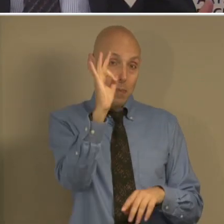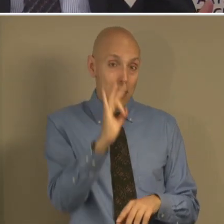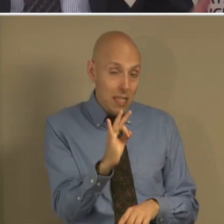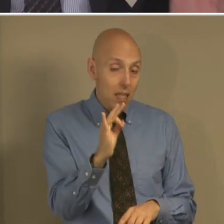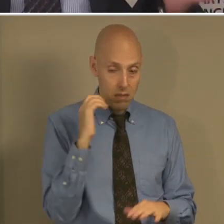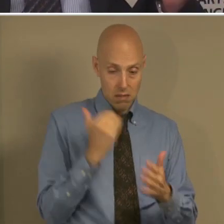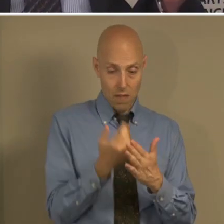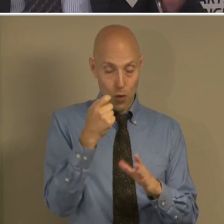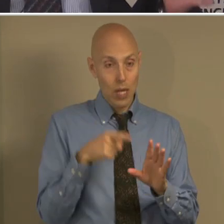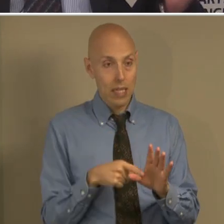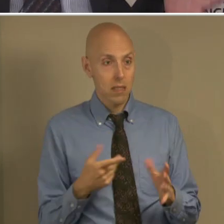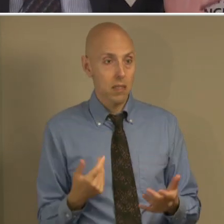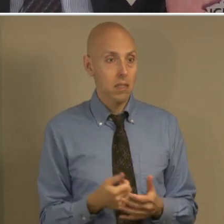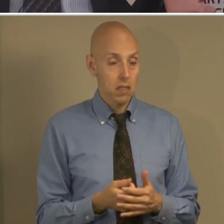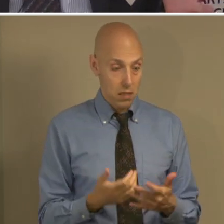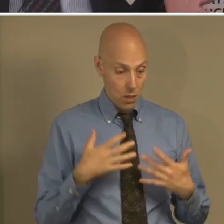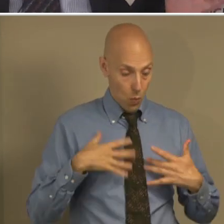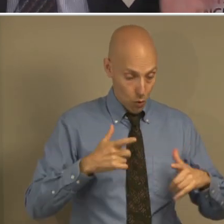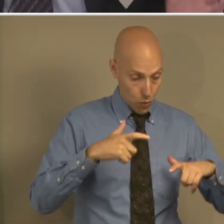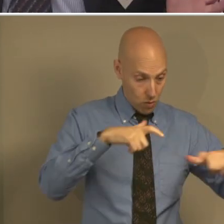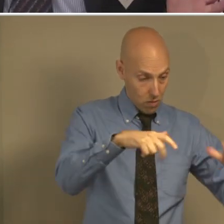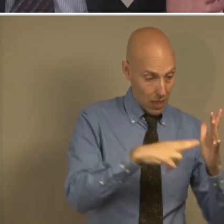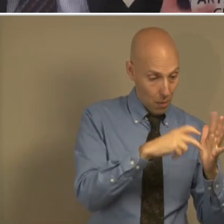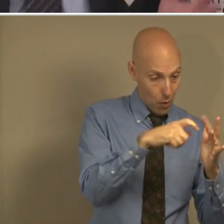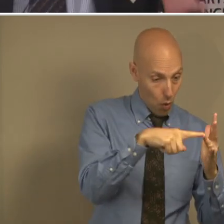So in order to maintain the NPO portfolio something has to give.